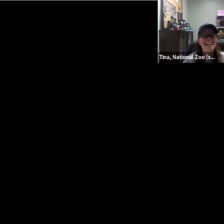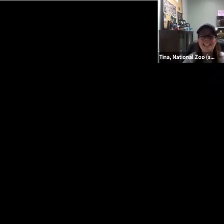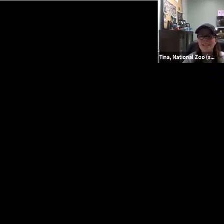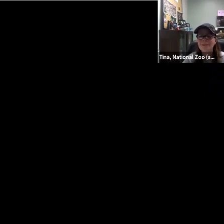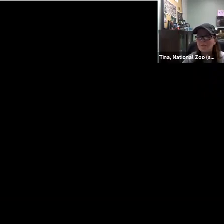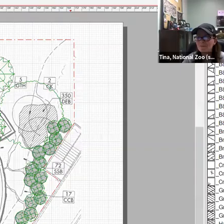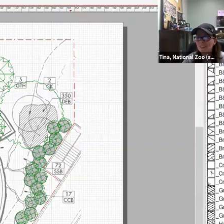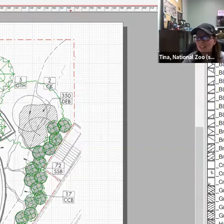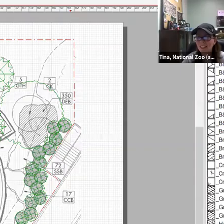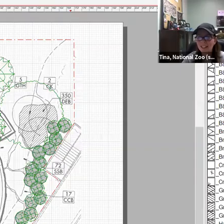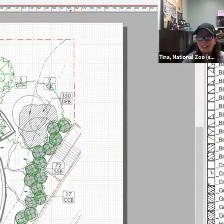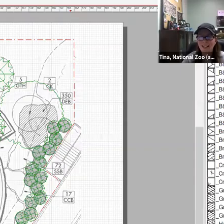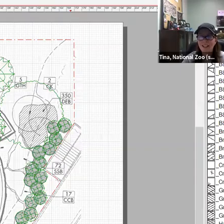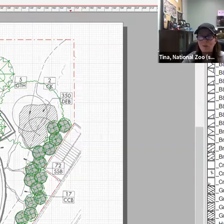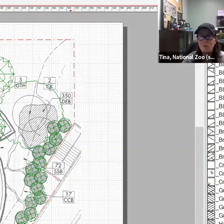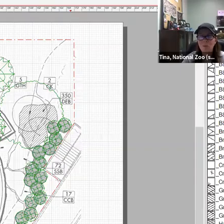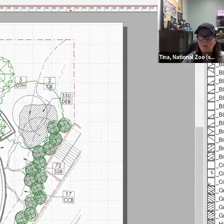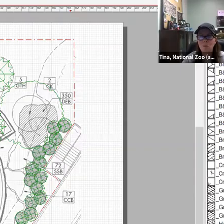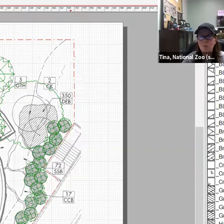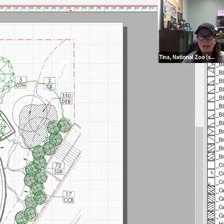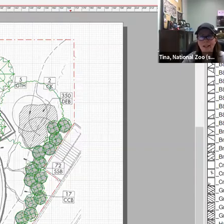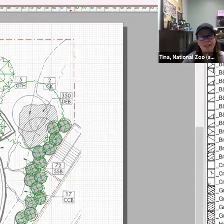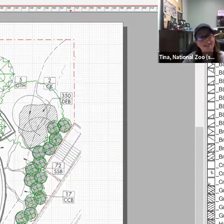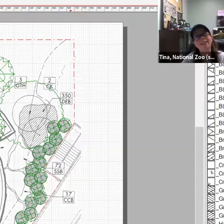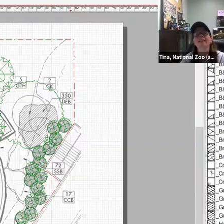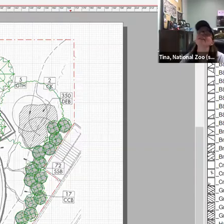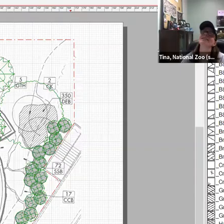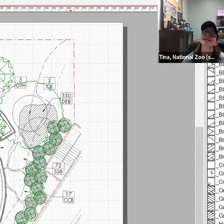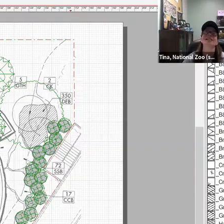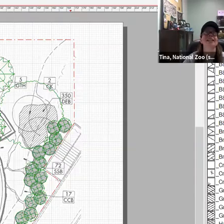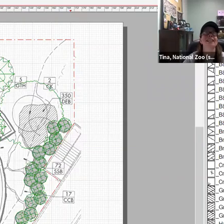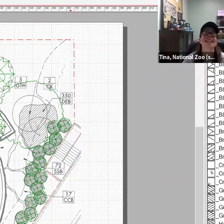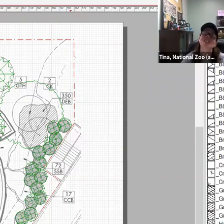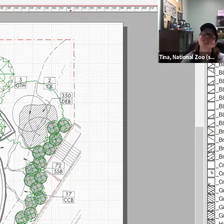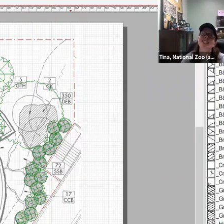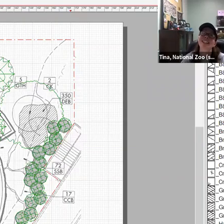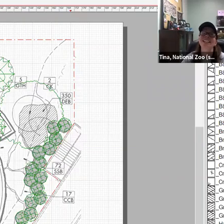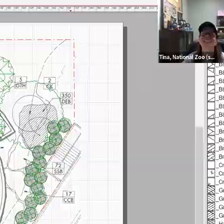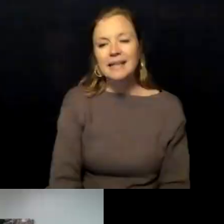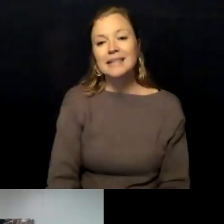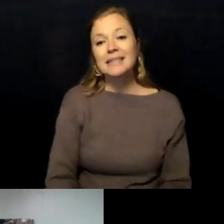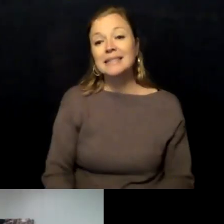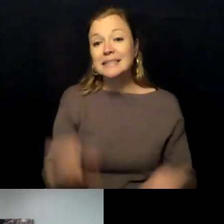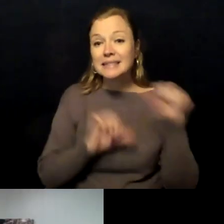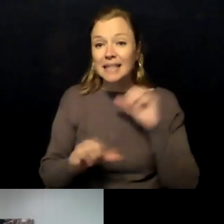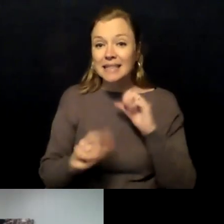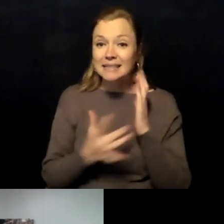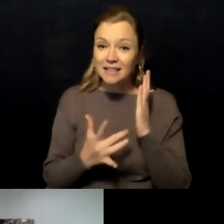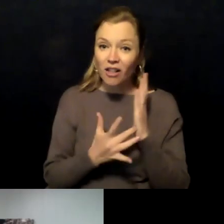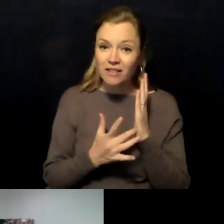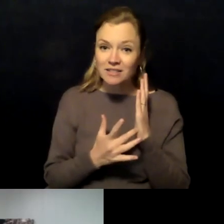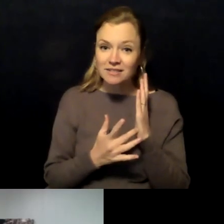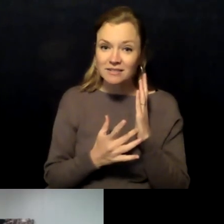We